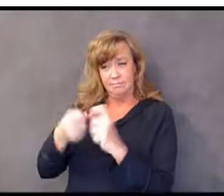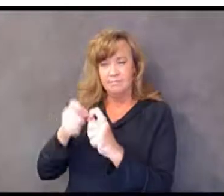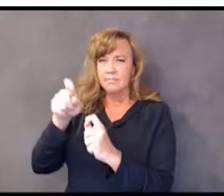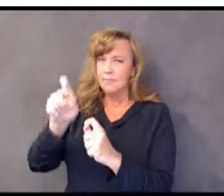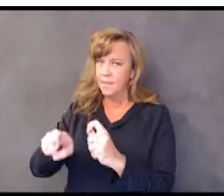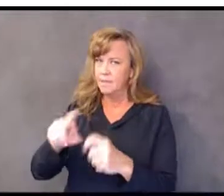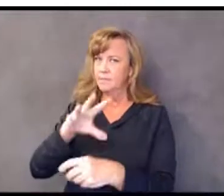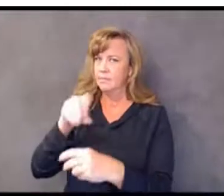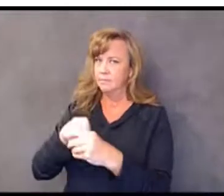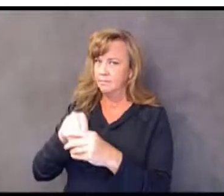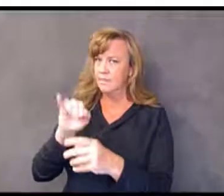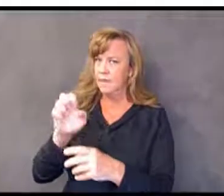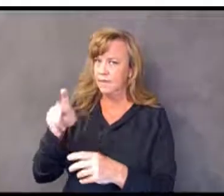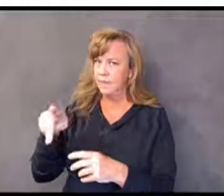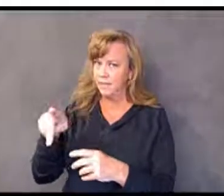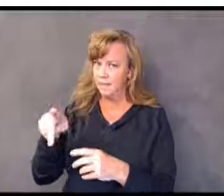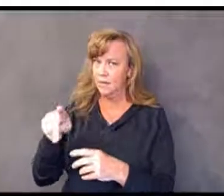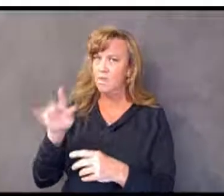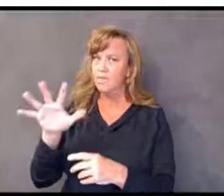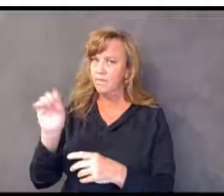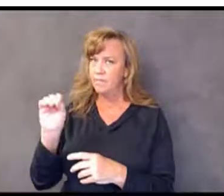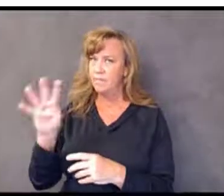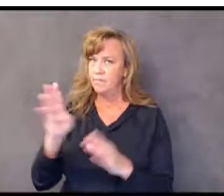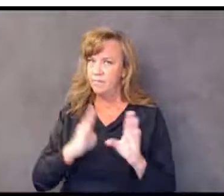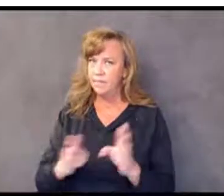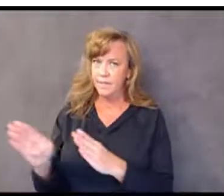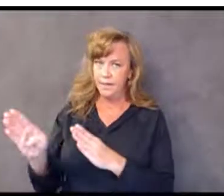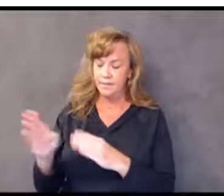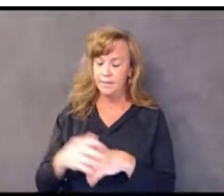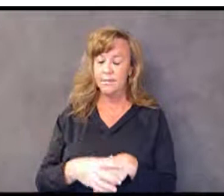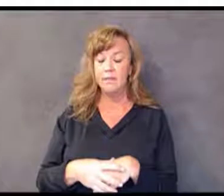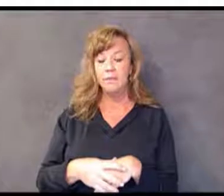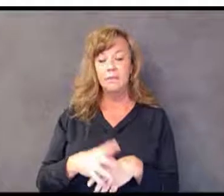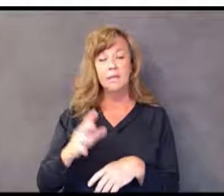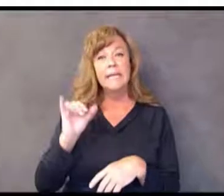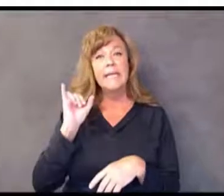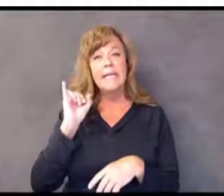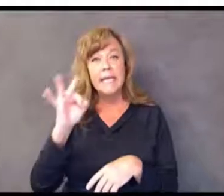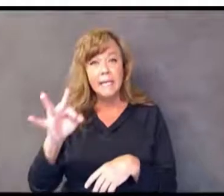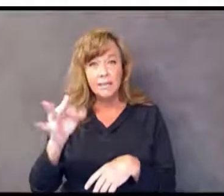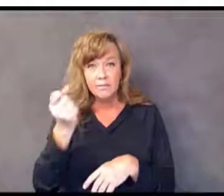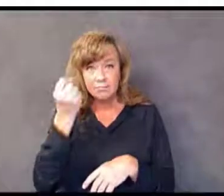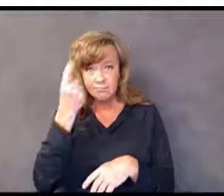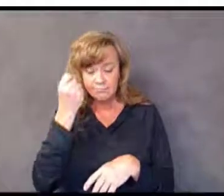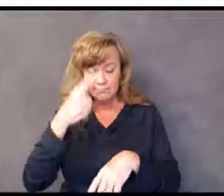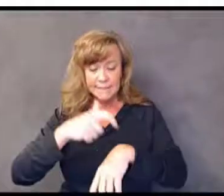Turning the time off for the IRI does not mean unlimited time is provided.